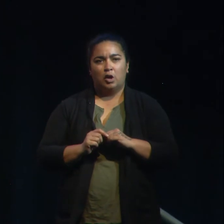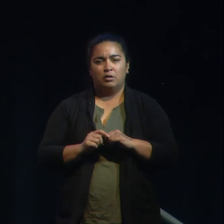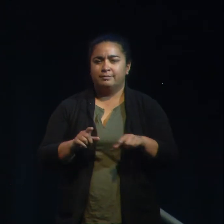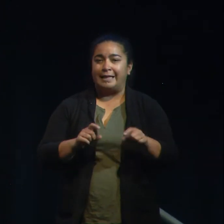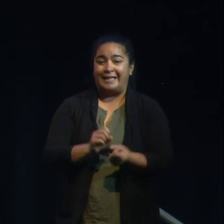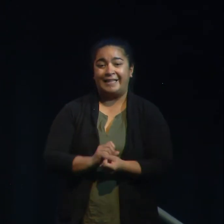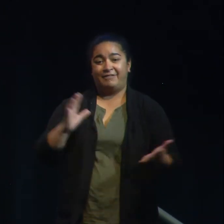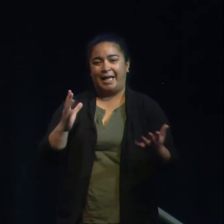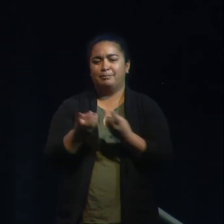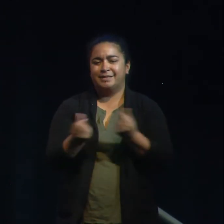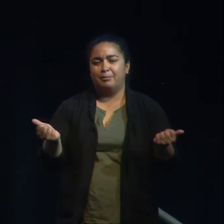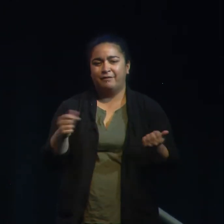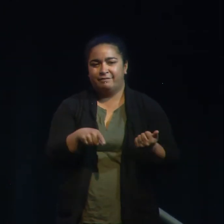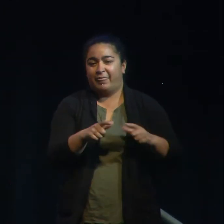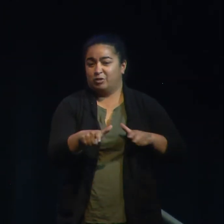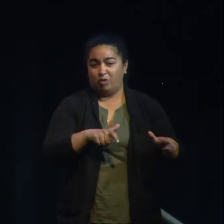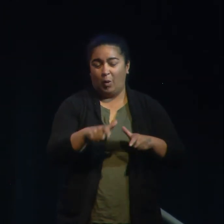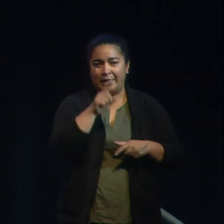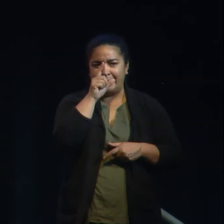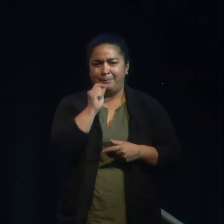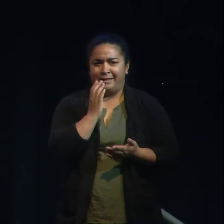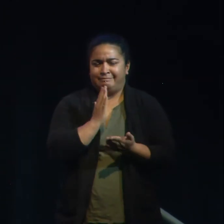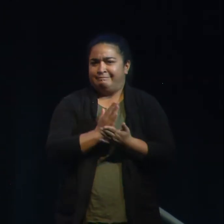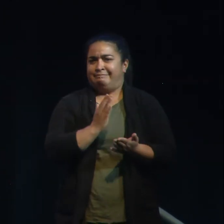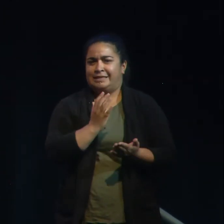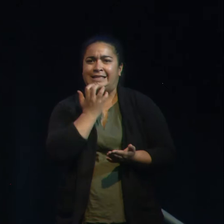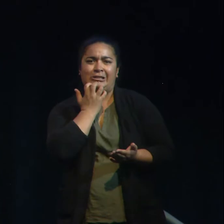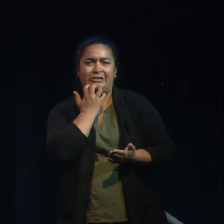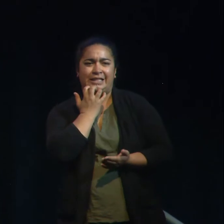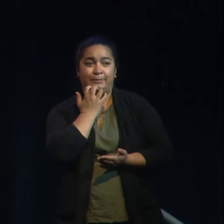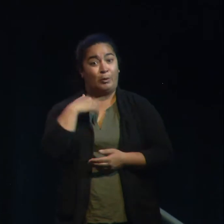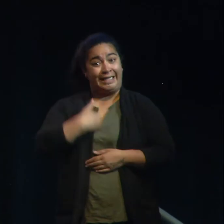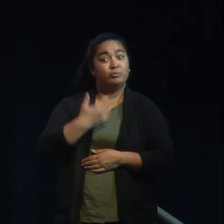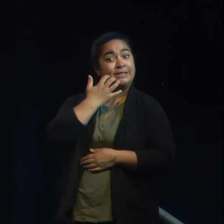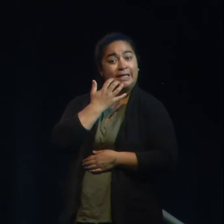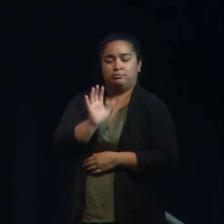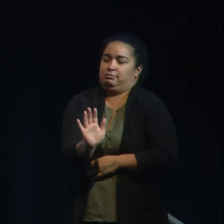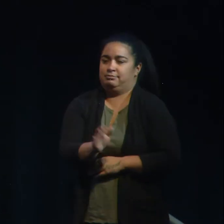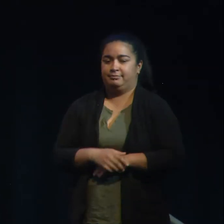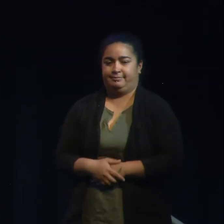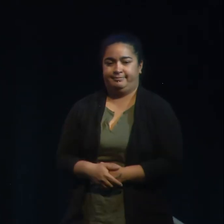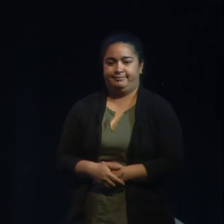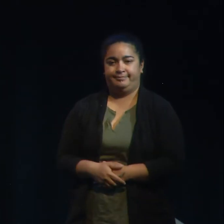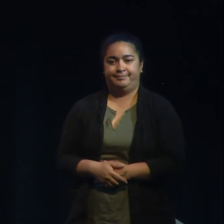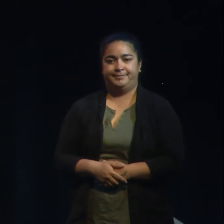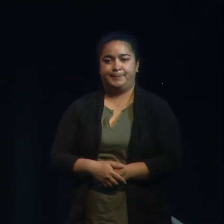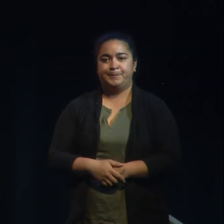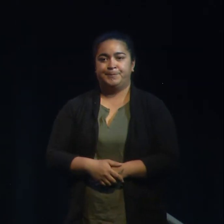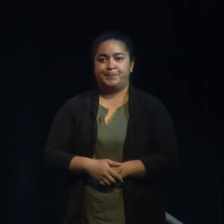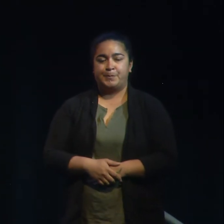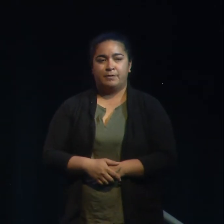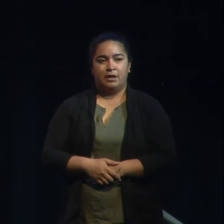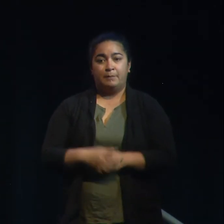can be a little bit scary, but it need not be. One of the other lessons that we have